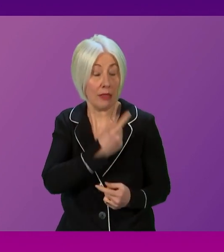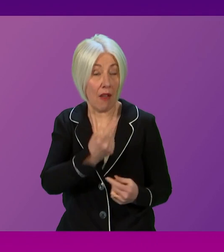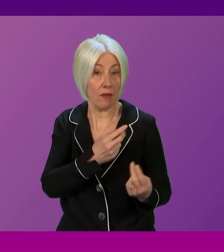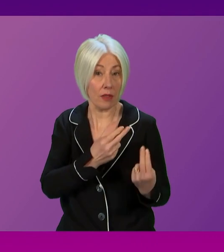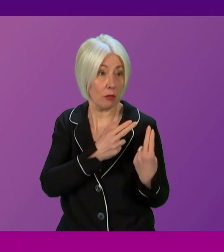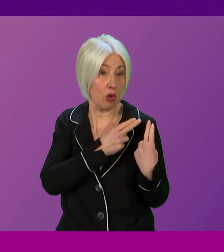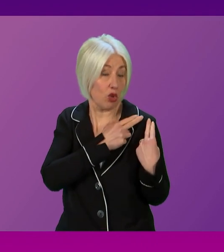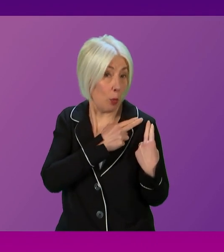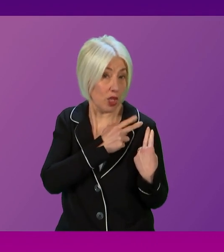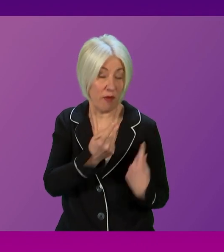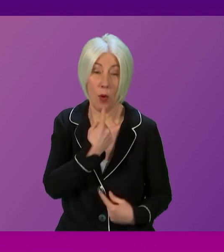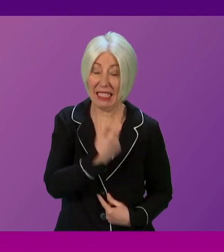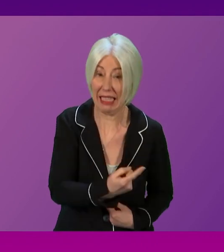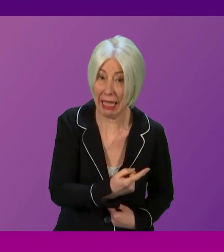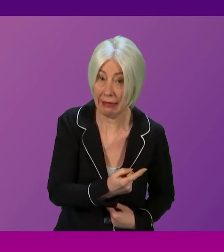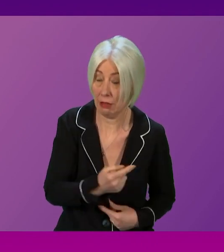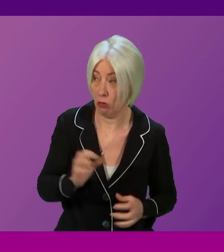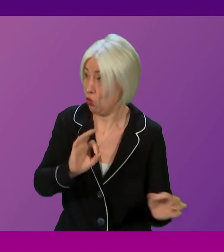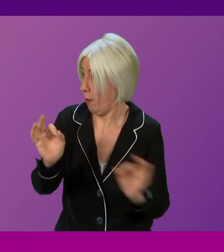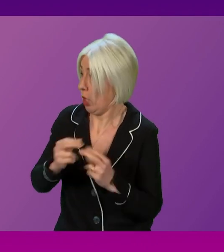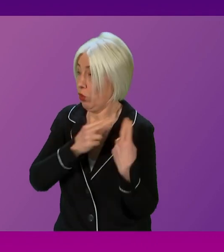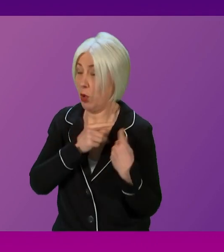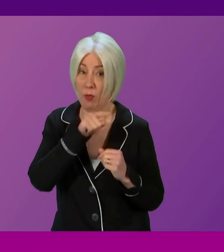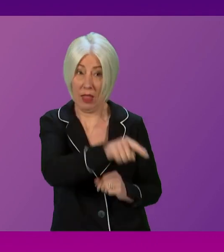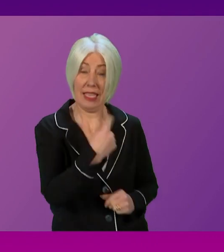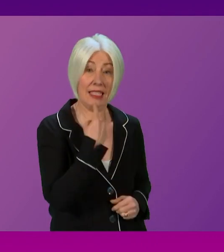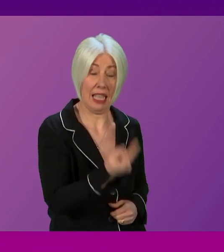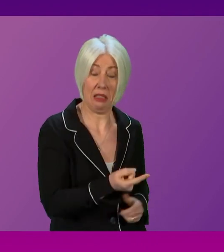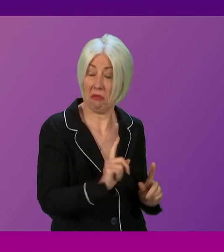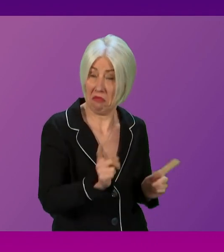nobody else is responsible for what he says in the chamber.